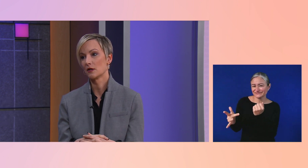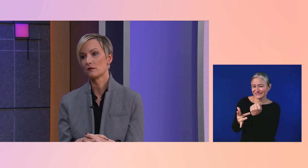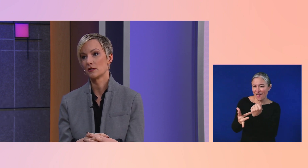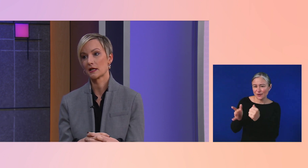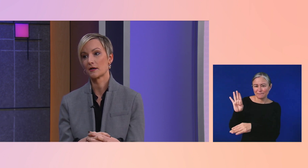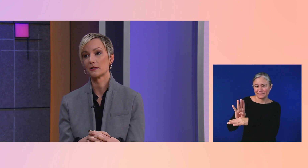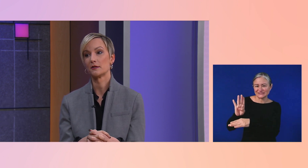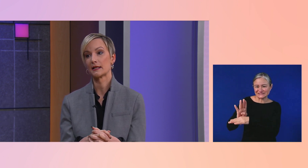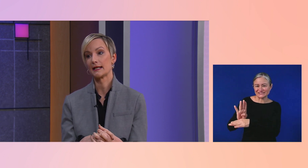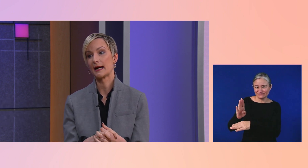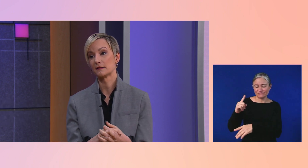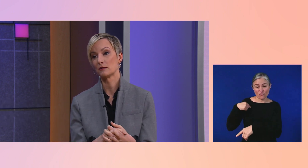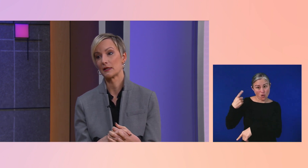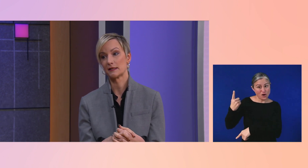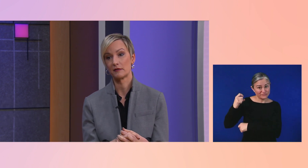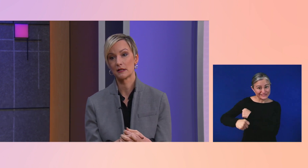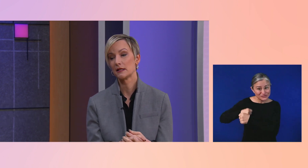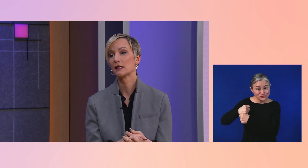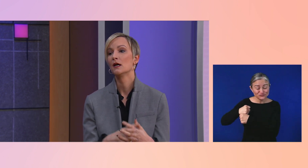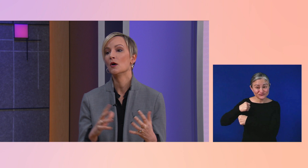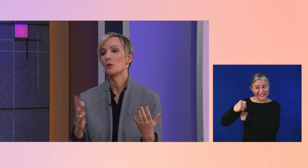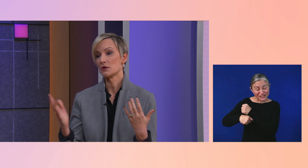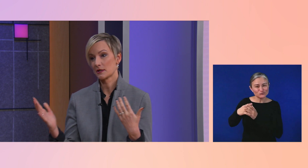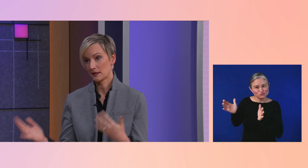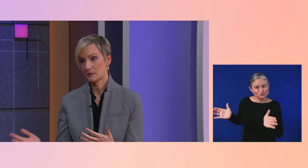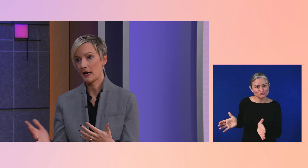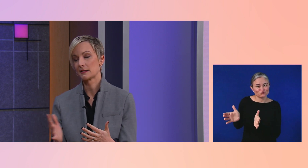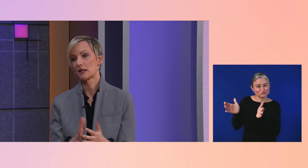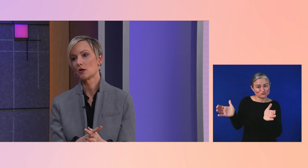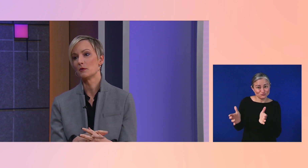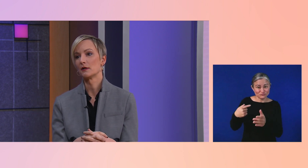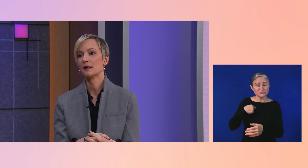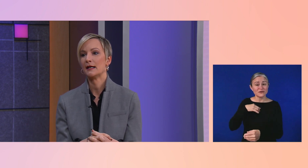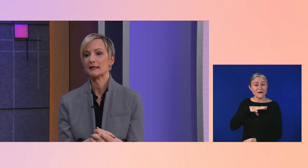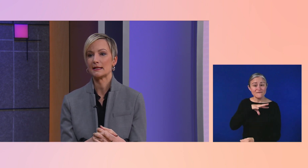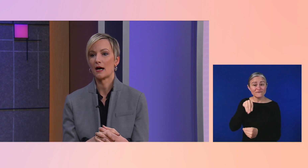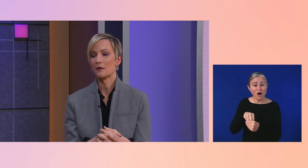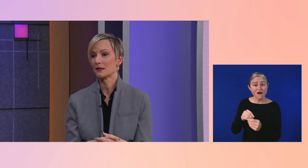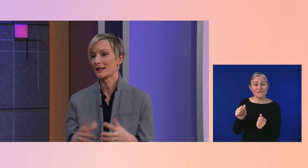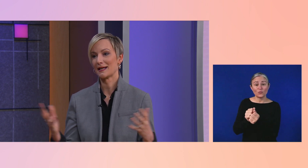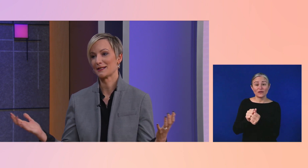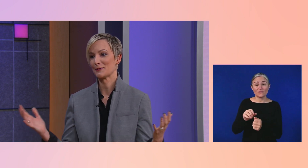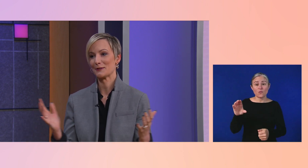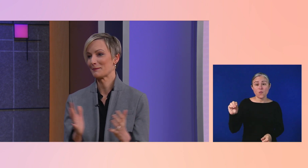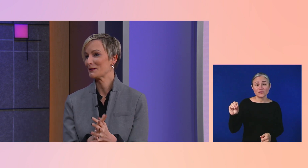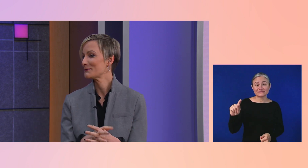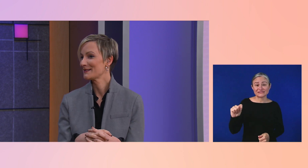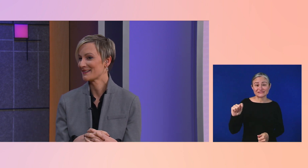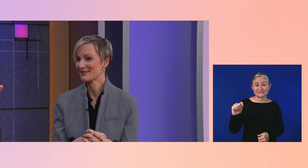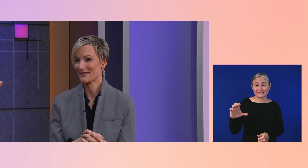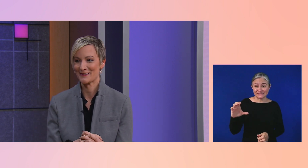the over-the-counter hearing I got to 2017, which this past October is now in your typical retail store.